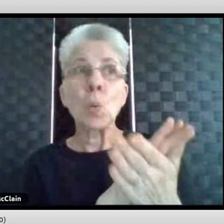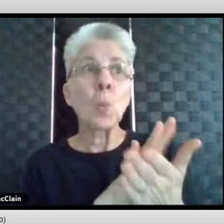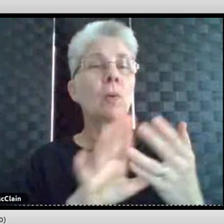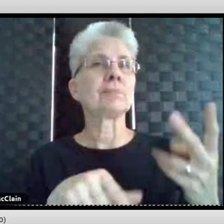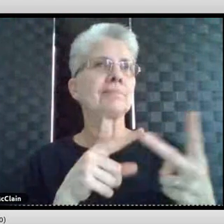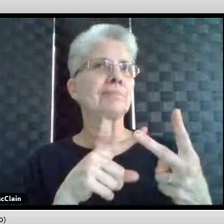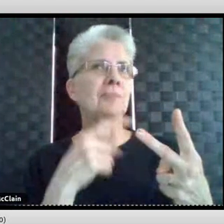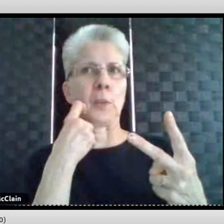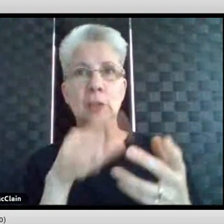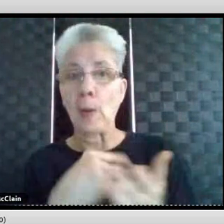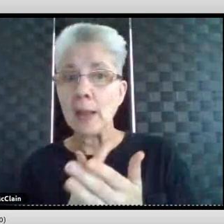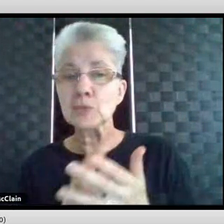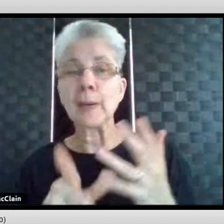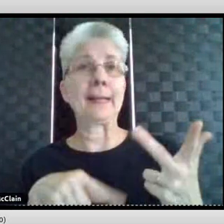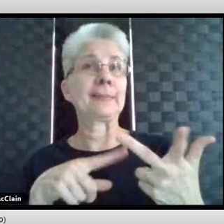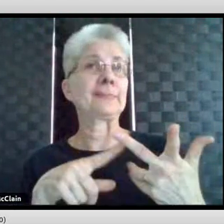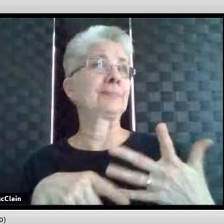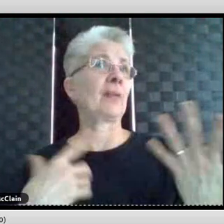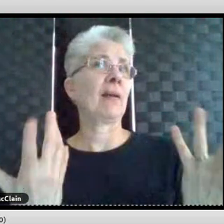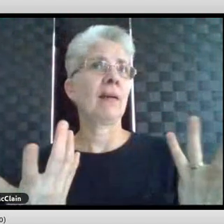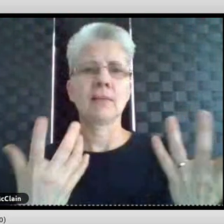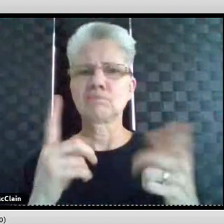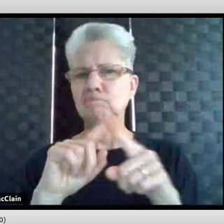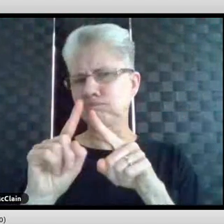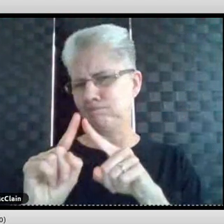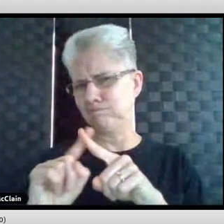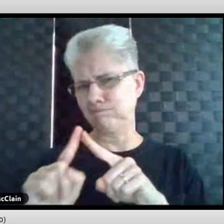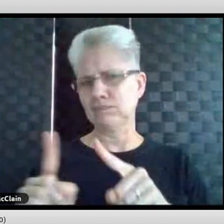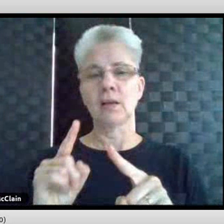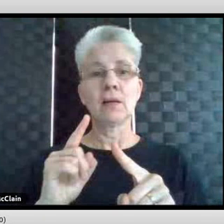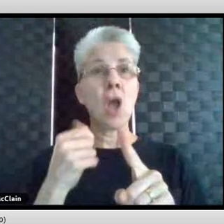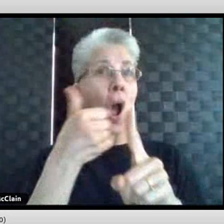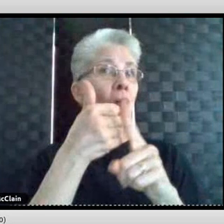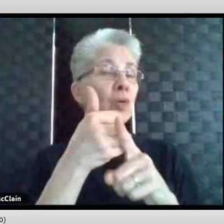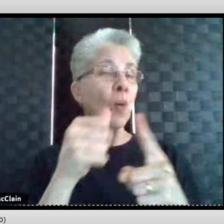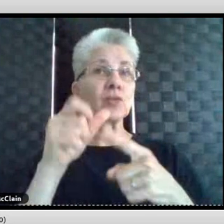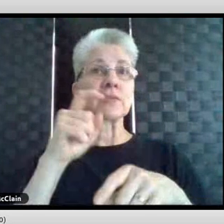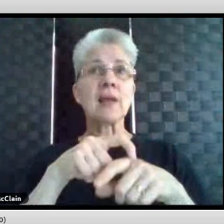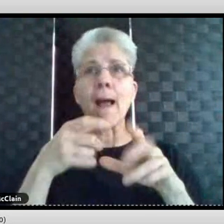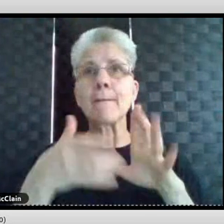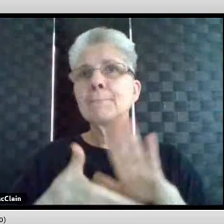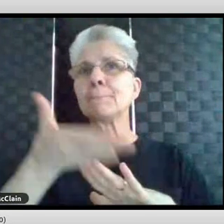recently graduated, on your own for the first time,